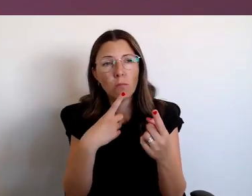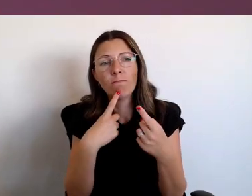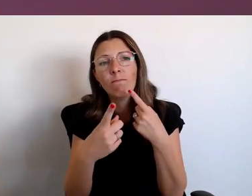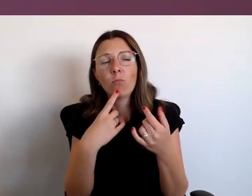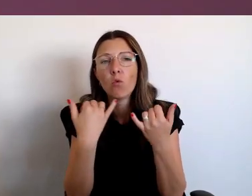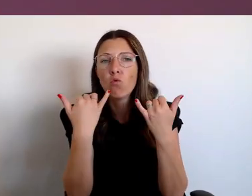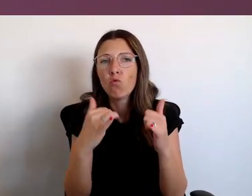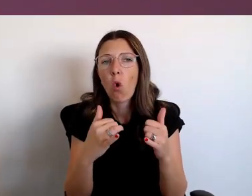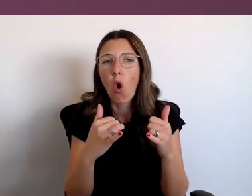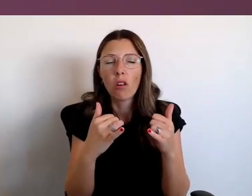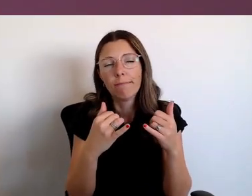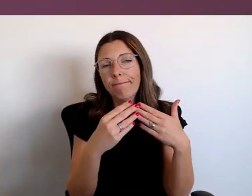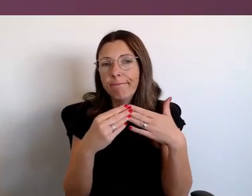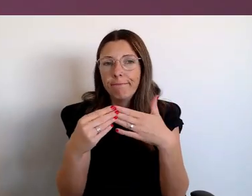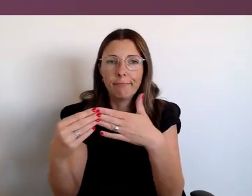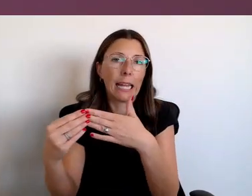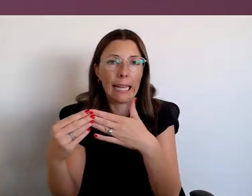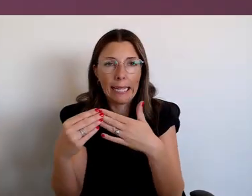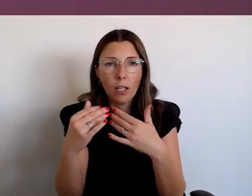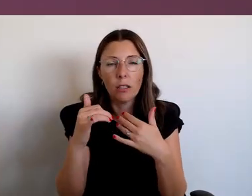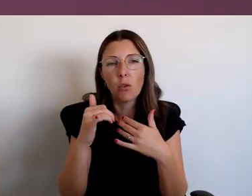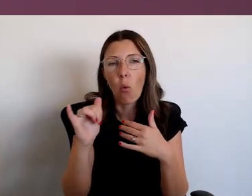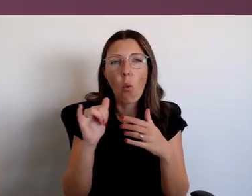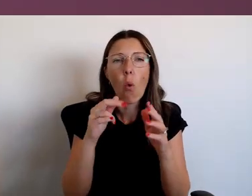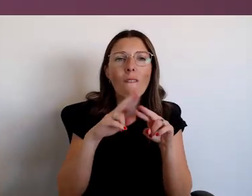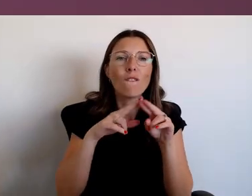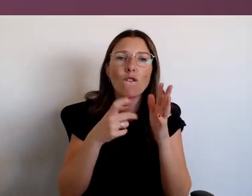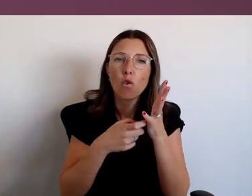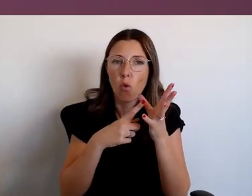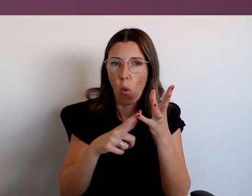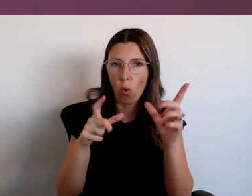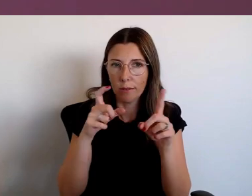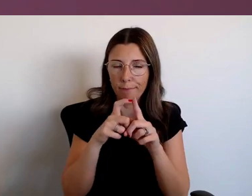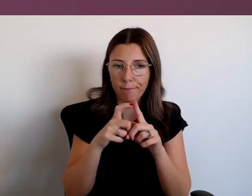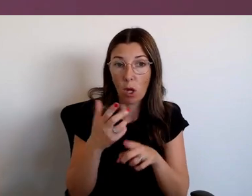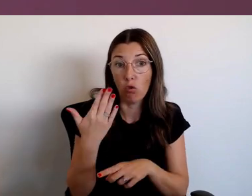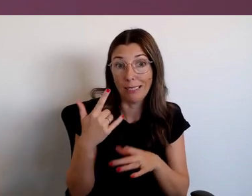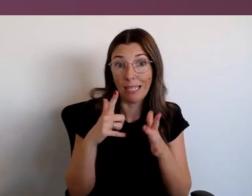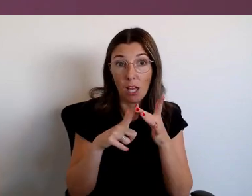So, IBAC, we've recently done some work to explore